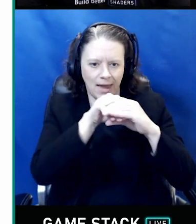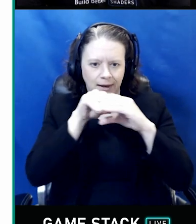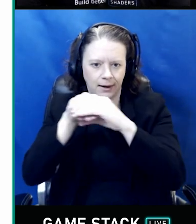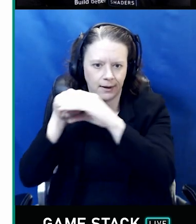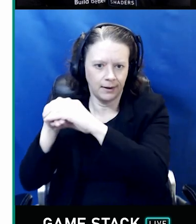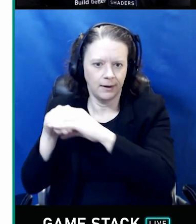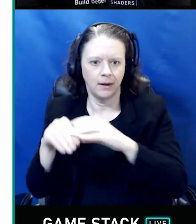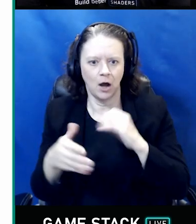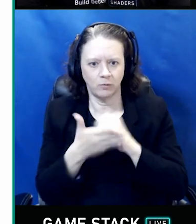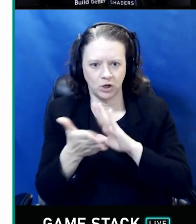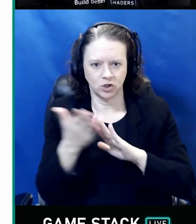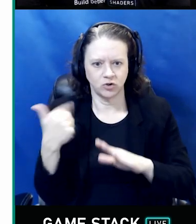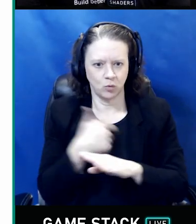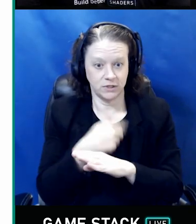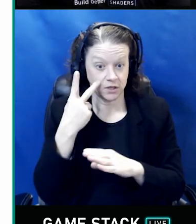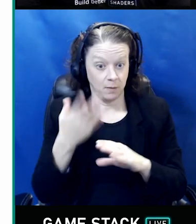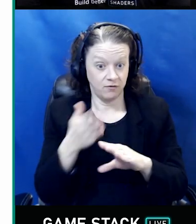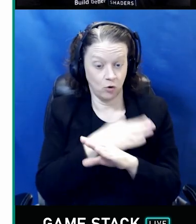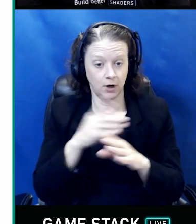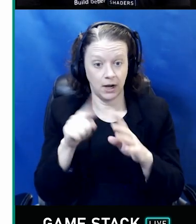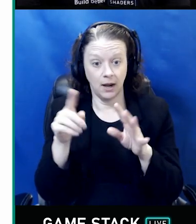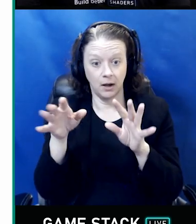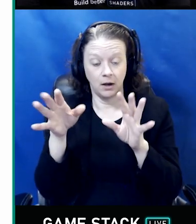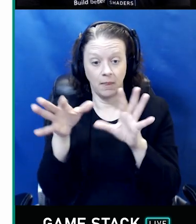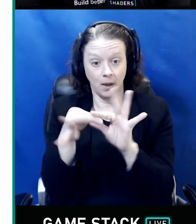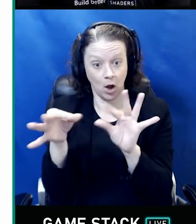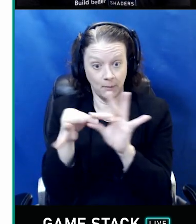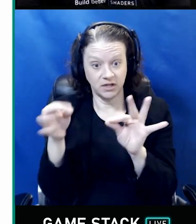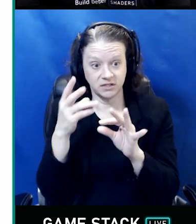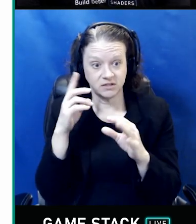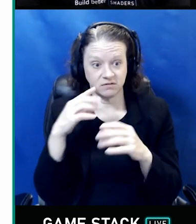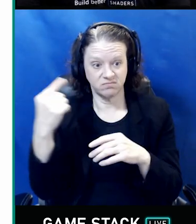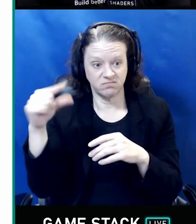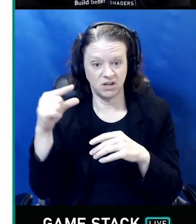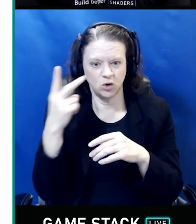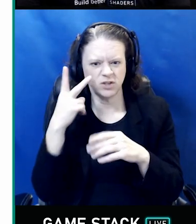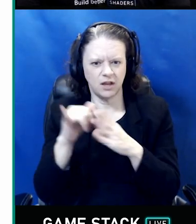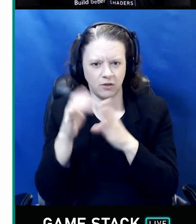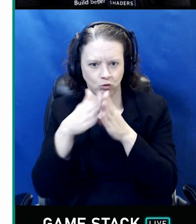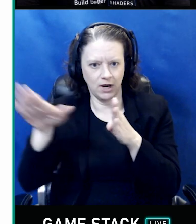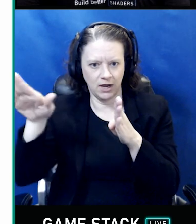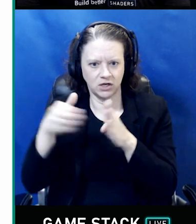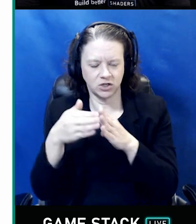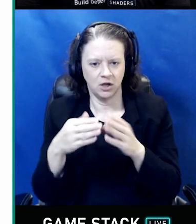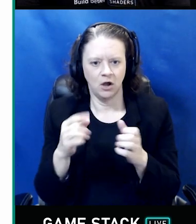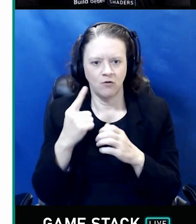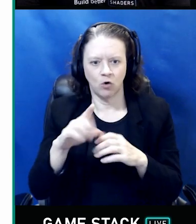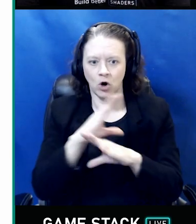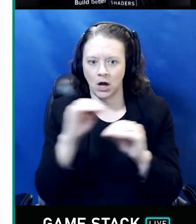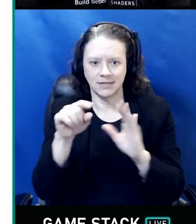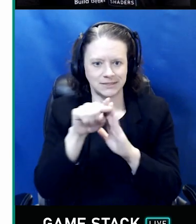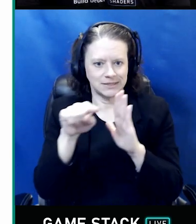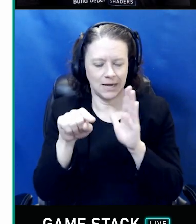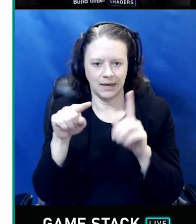and in the comments after we see what the ranges are. So for the unsigned. Of course, you're clamping between 0 and 255 and for the signed